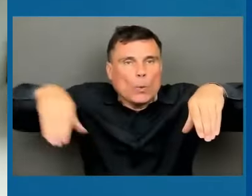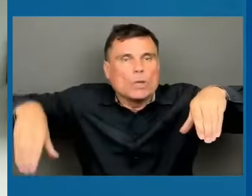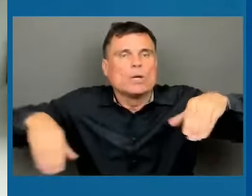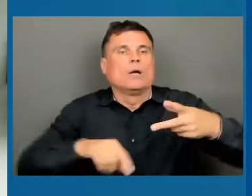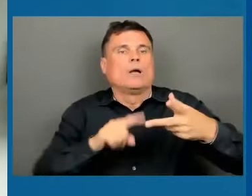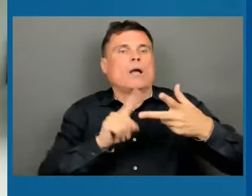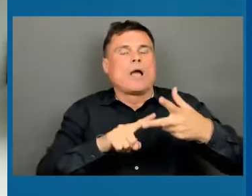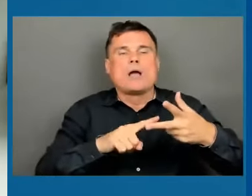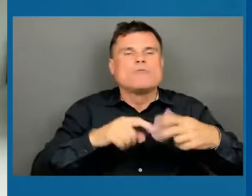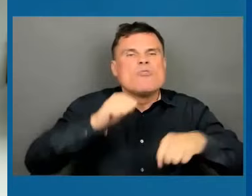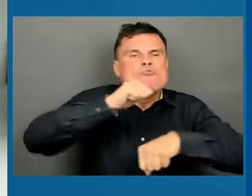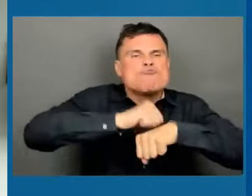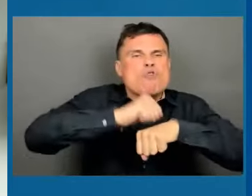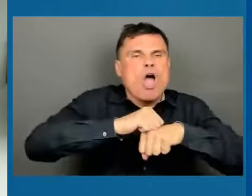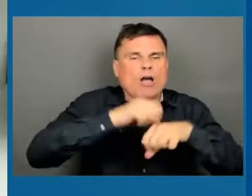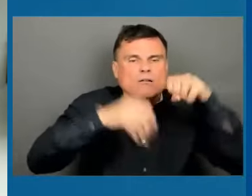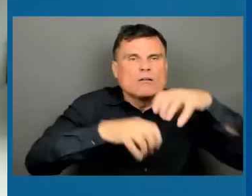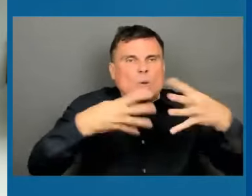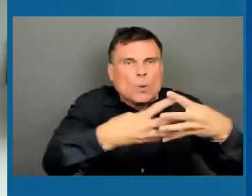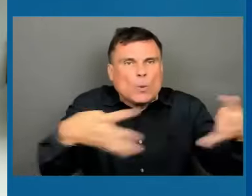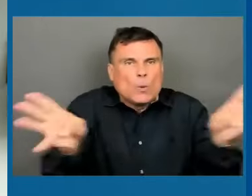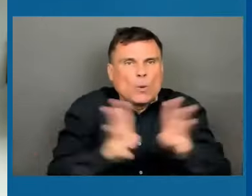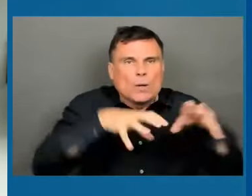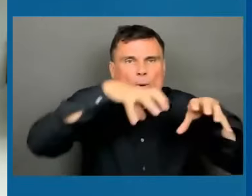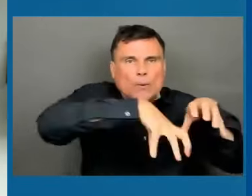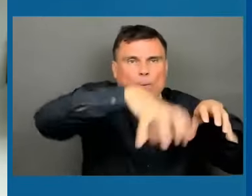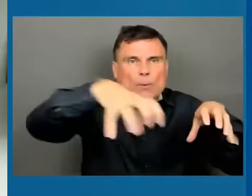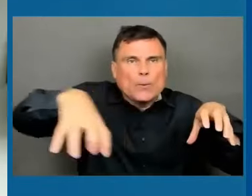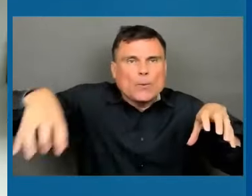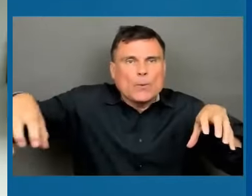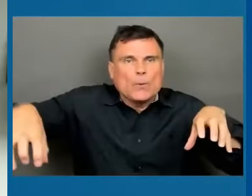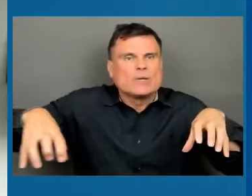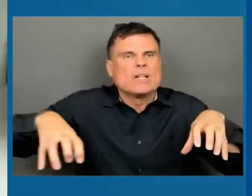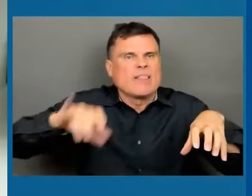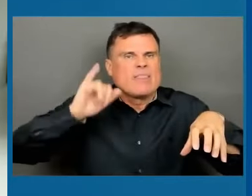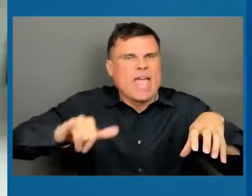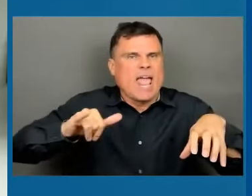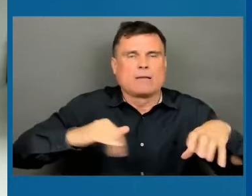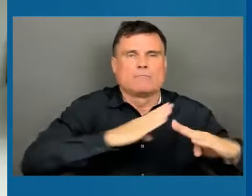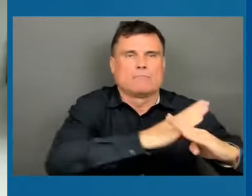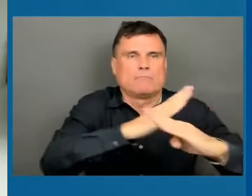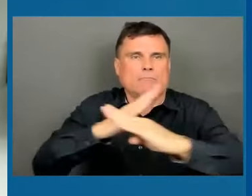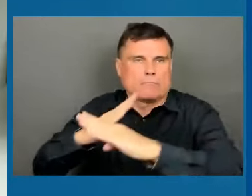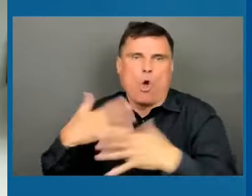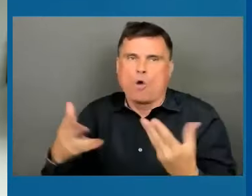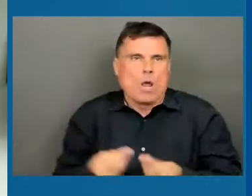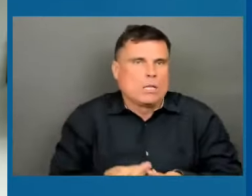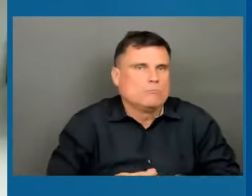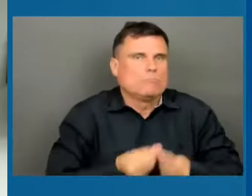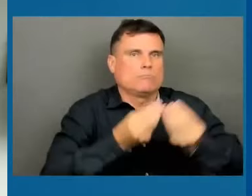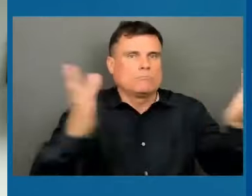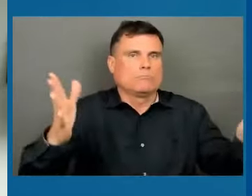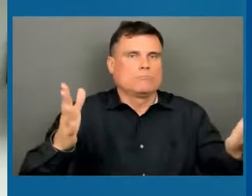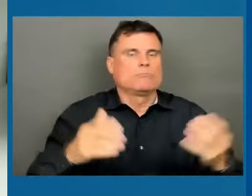edges and shorelines. Never